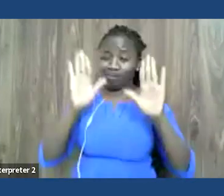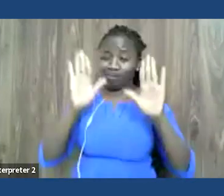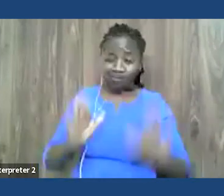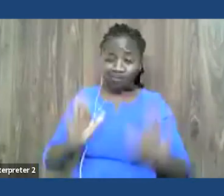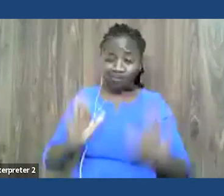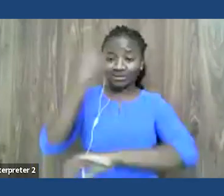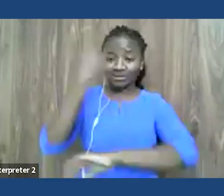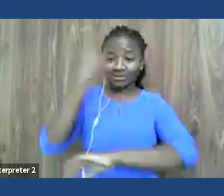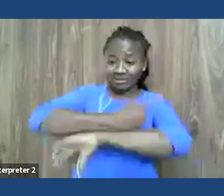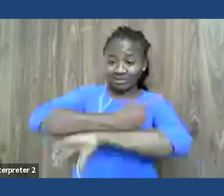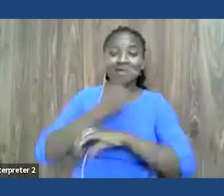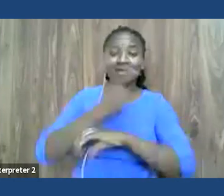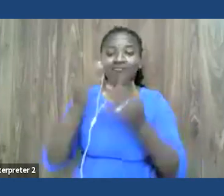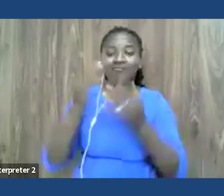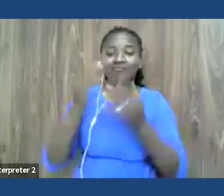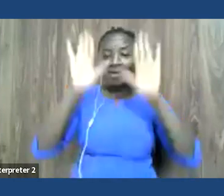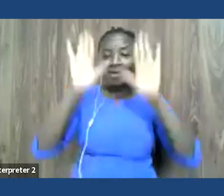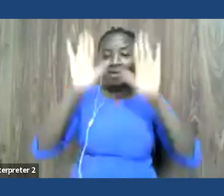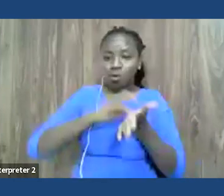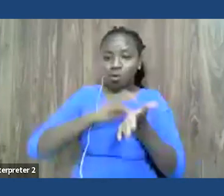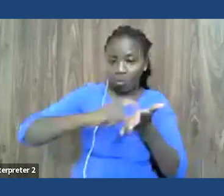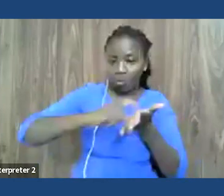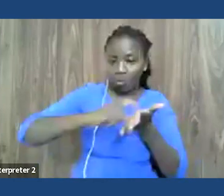I'm Michael Phillips with AARP.